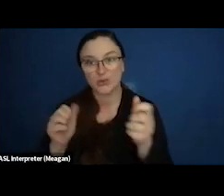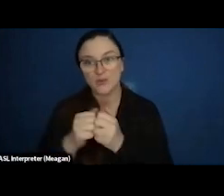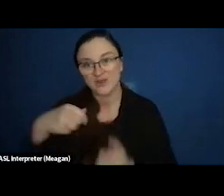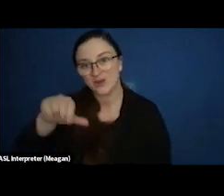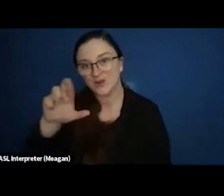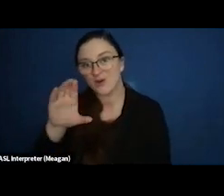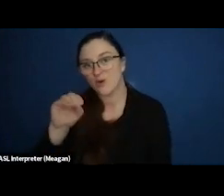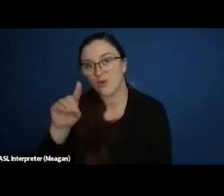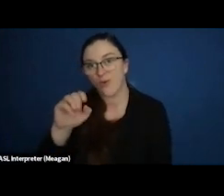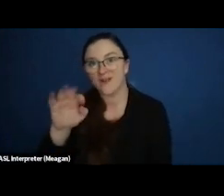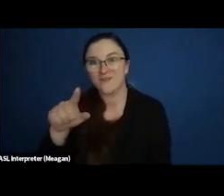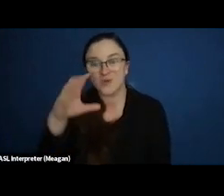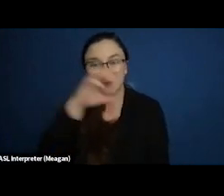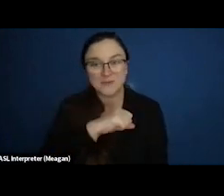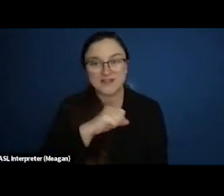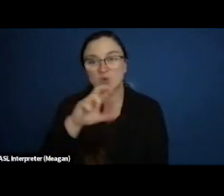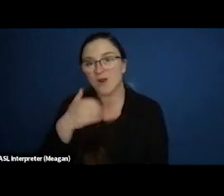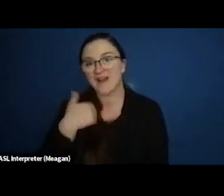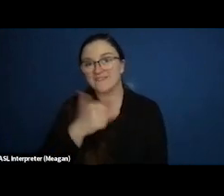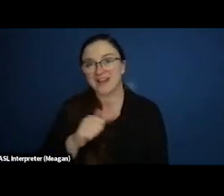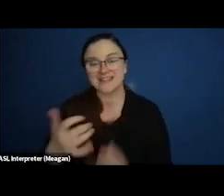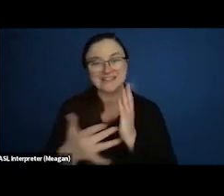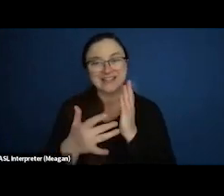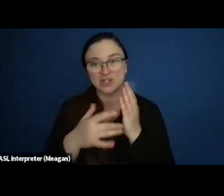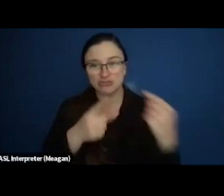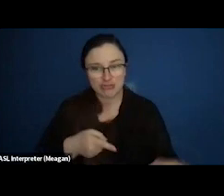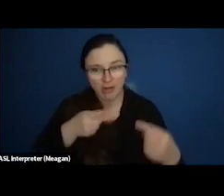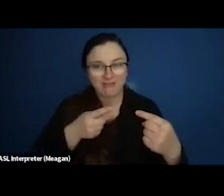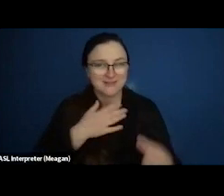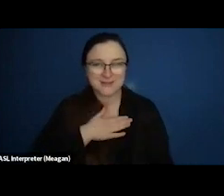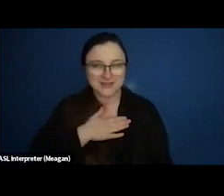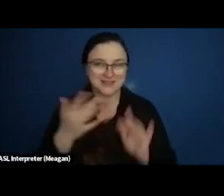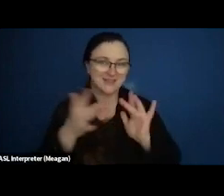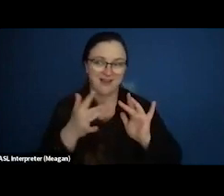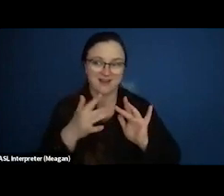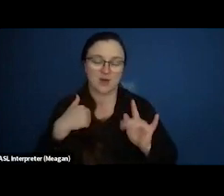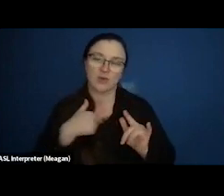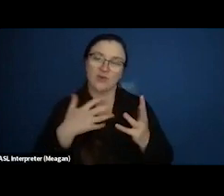If you missed that or have any technical difficulties, just reach out to us. We wanna provide you with what you need today.